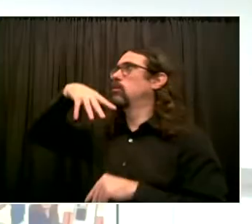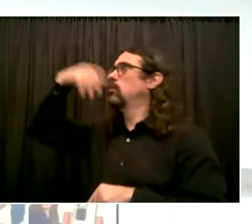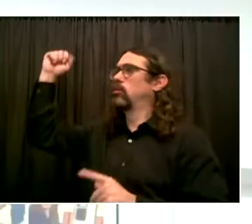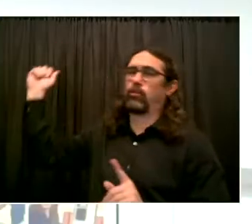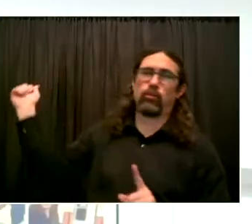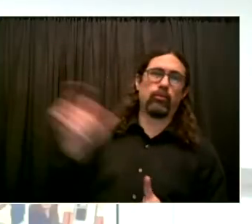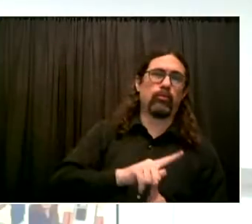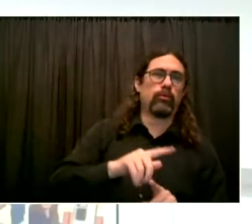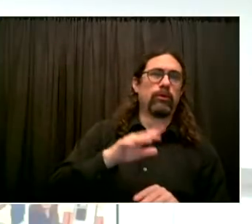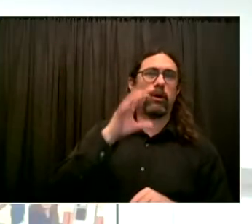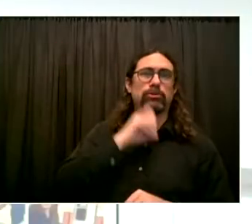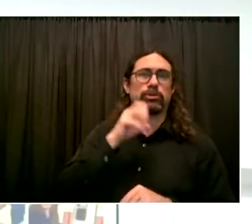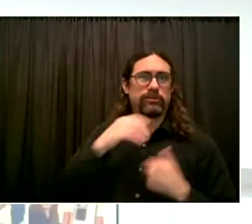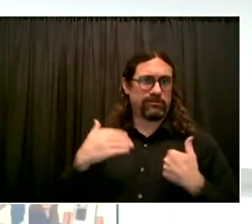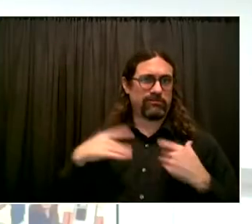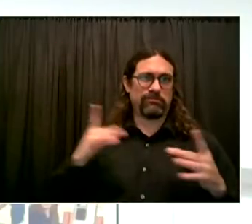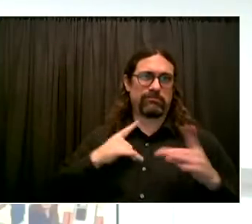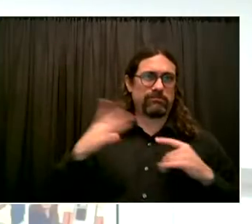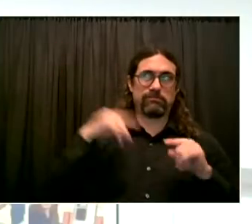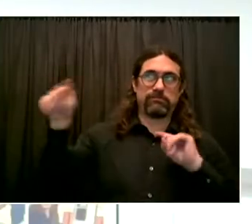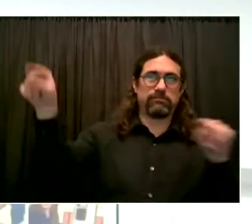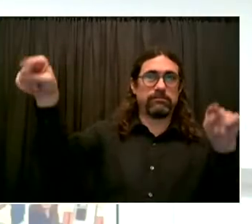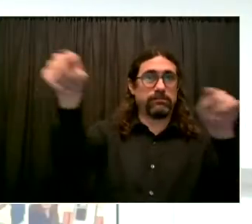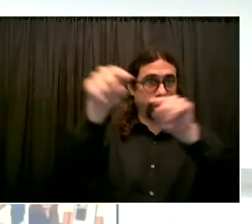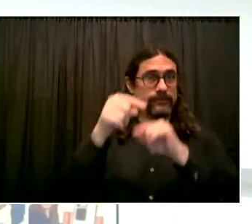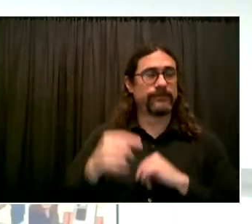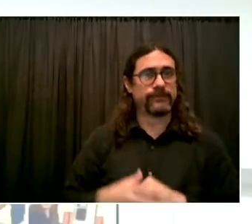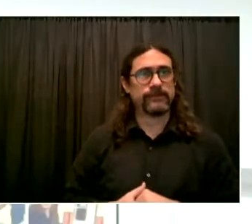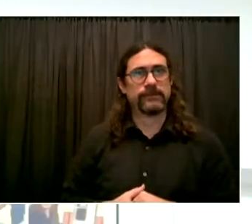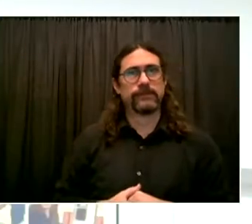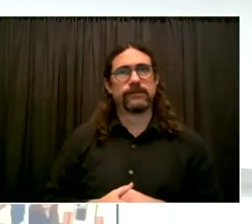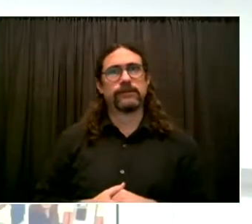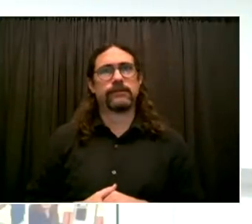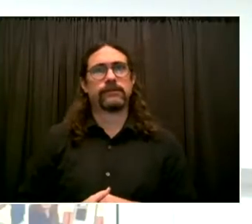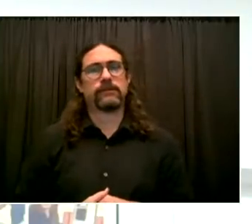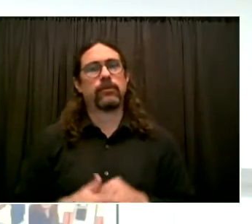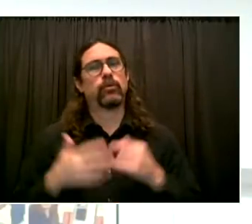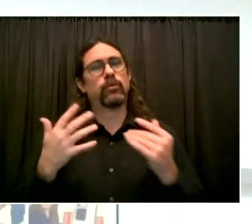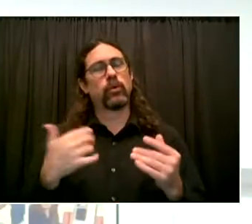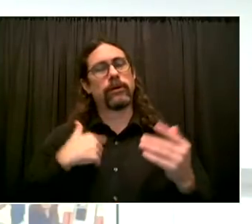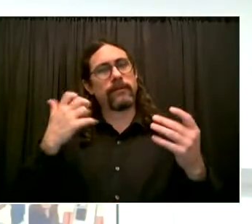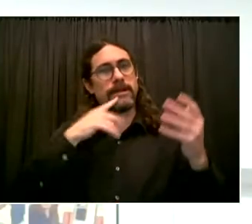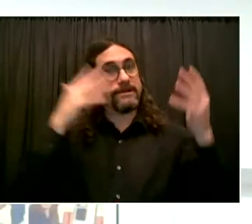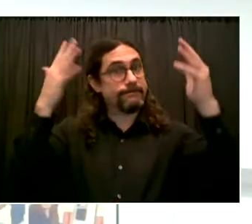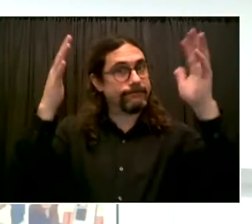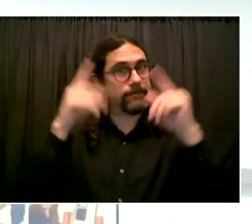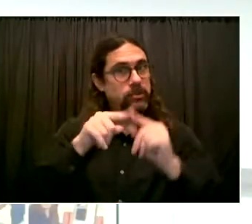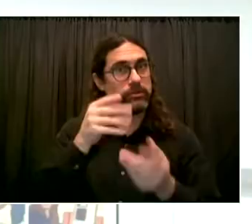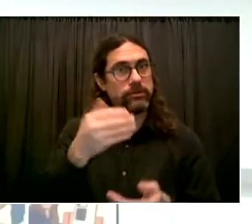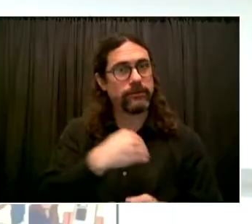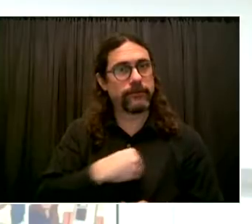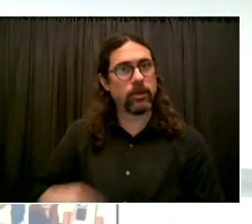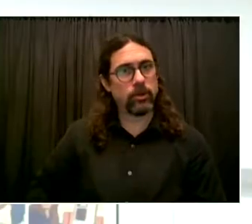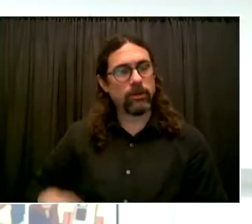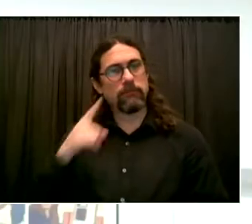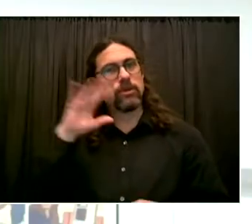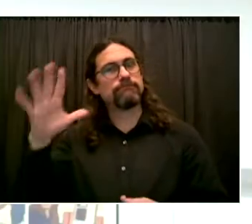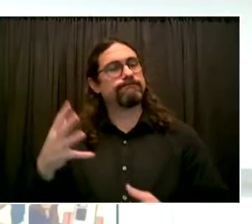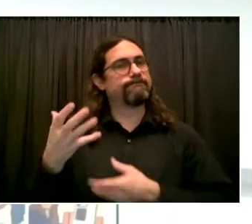AND EVERY AGE GROUP. THAT'Y S WHTHE BOLD STEPS THE MAYOR ANNOUNCED